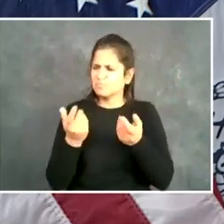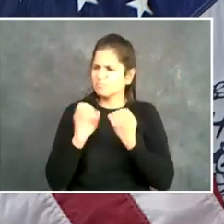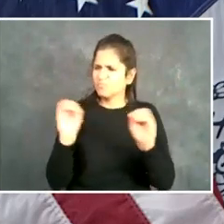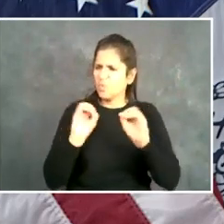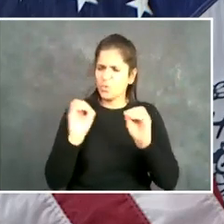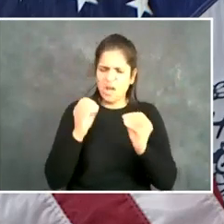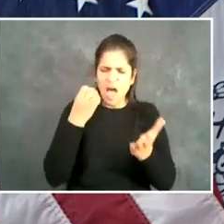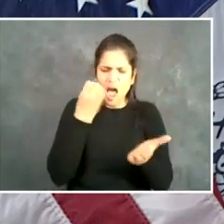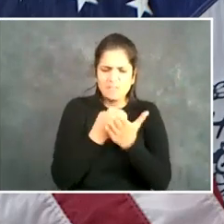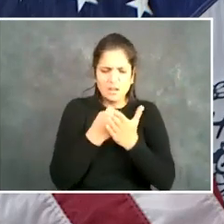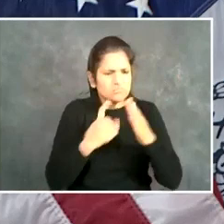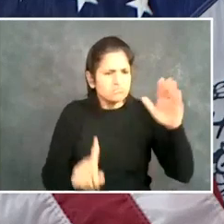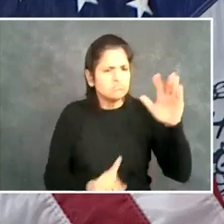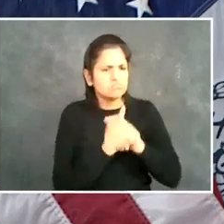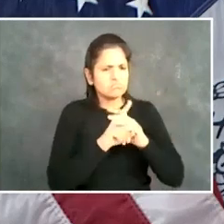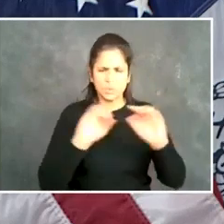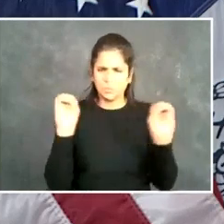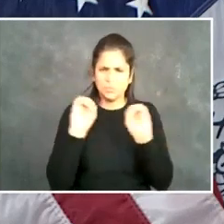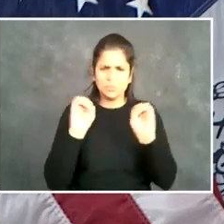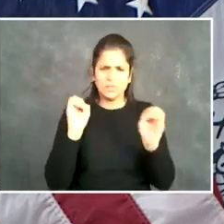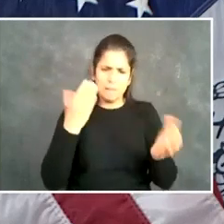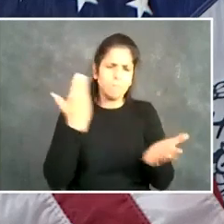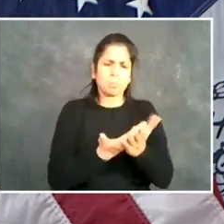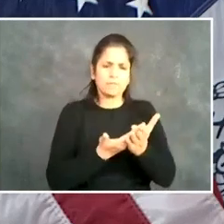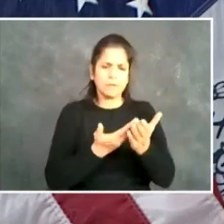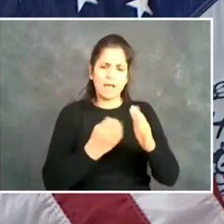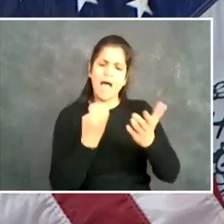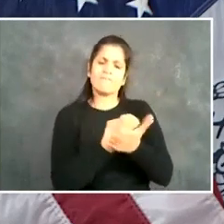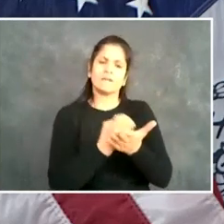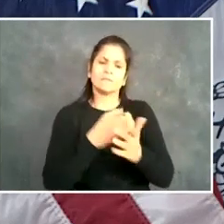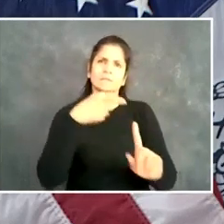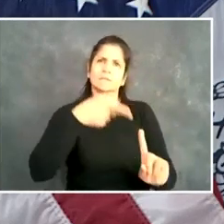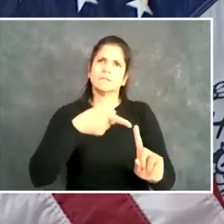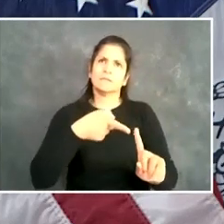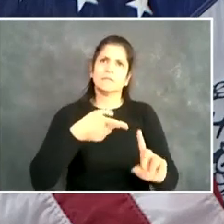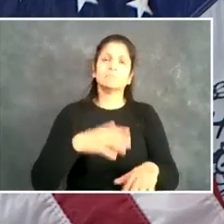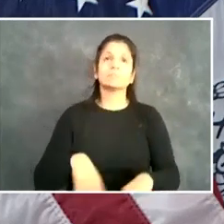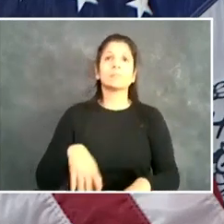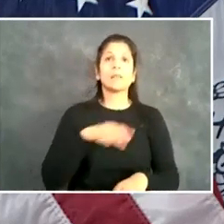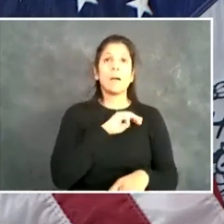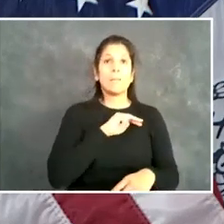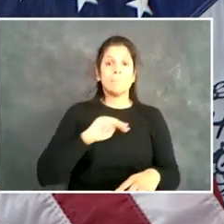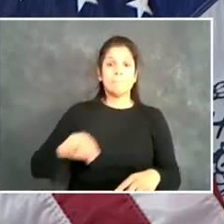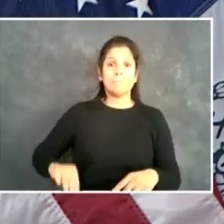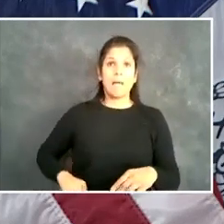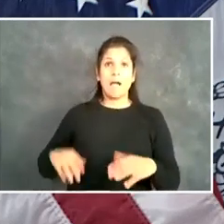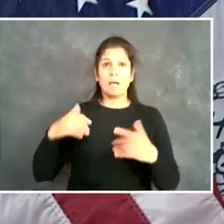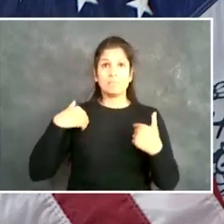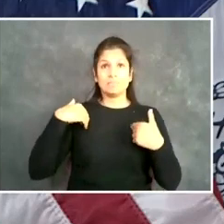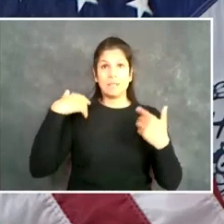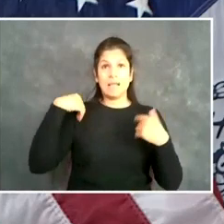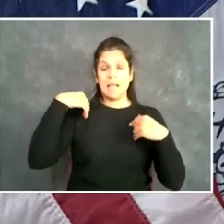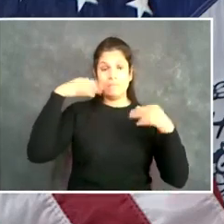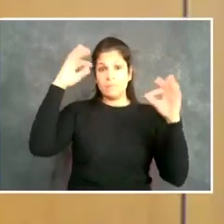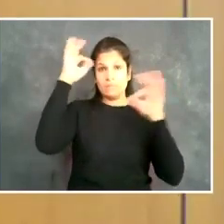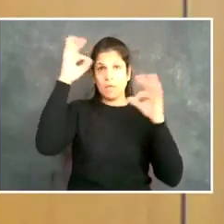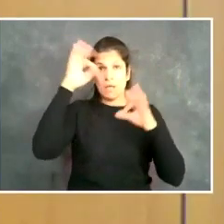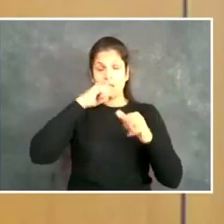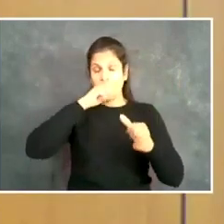OKAY. DR. BARBOT, LET'S TAKE THIS FIRST. IT SOUNDS LIKE A QUESTION I WOULD CERTAINLY NOT HAVE THE ANSWER TO. WHY DON'T YOU TAKE THAT ONE AND